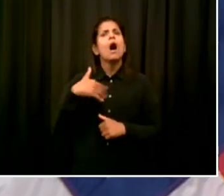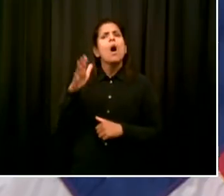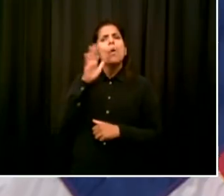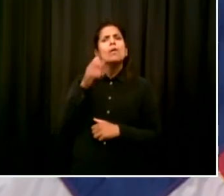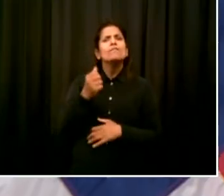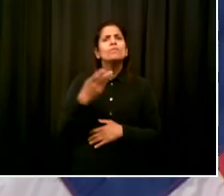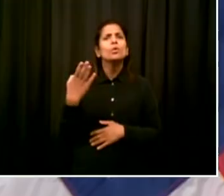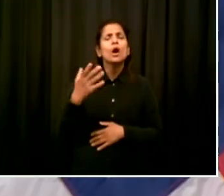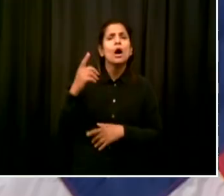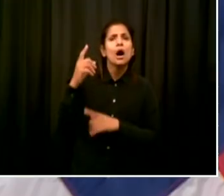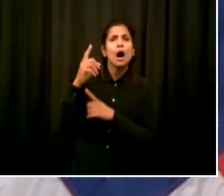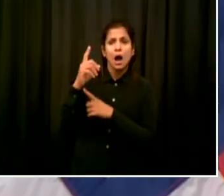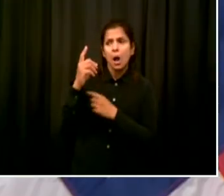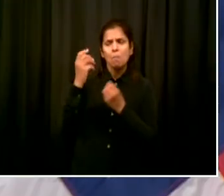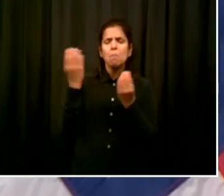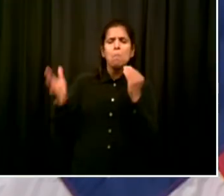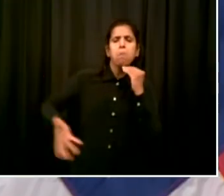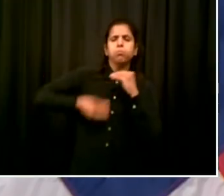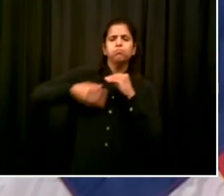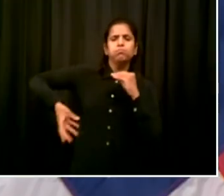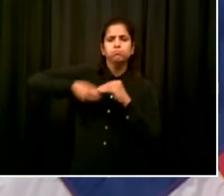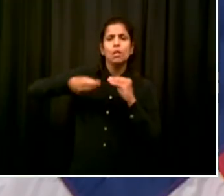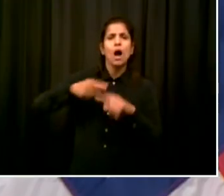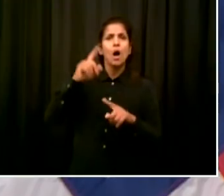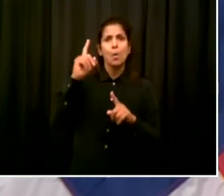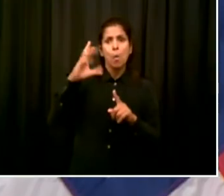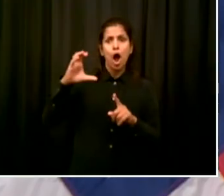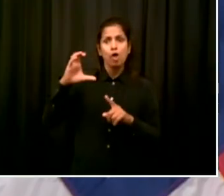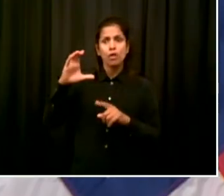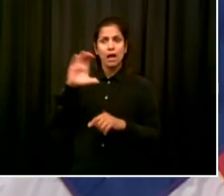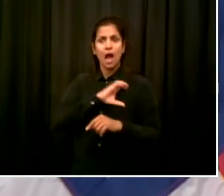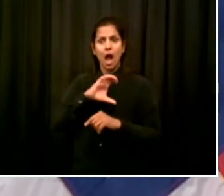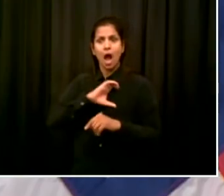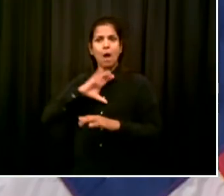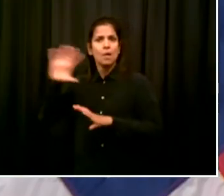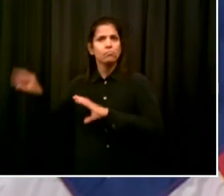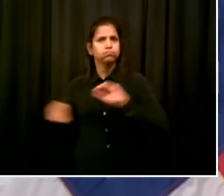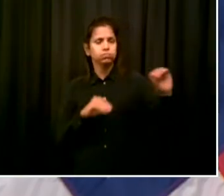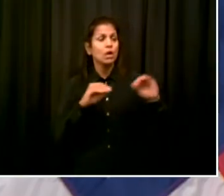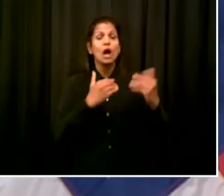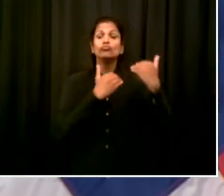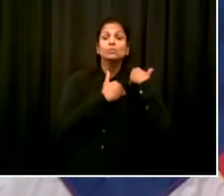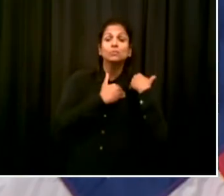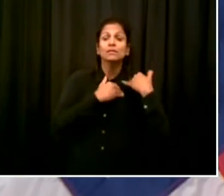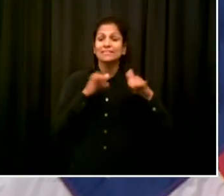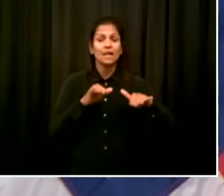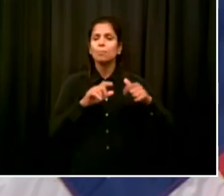AWHT WE DO EVERY DAY. CERTAIN CRIME